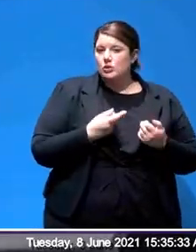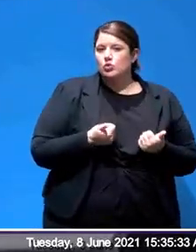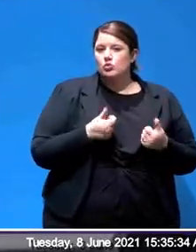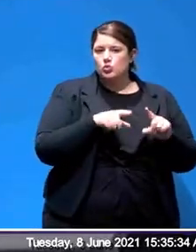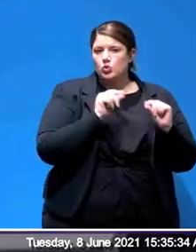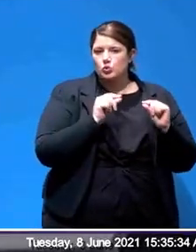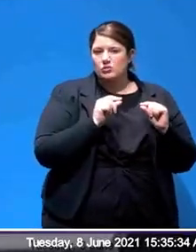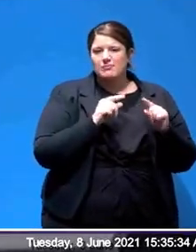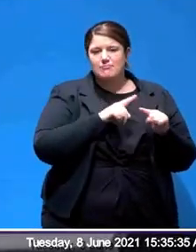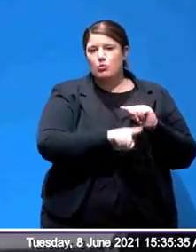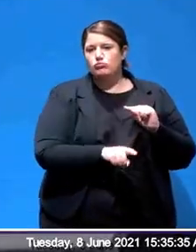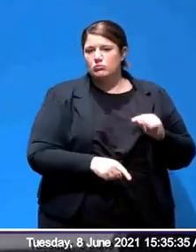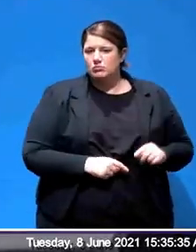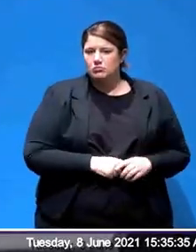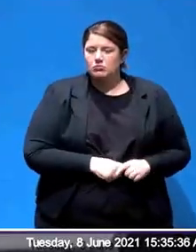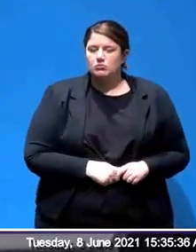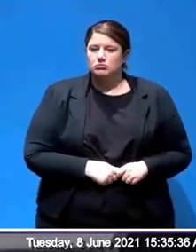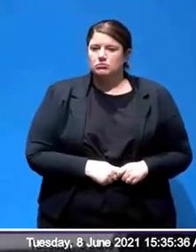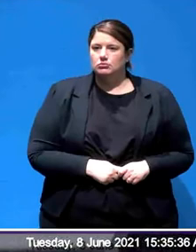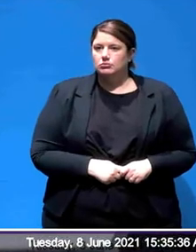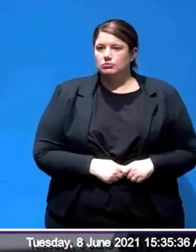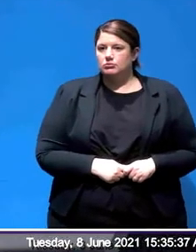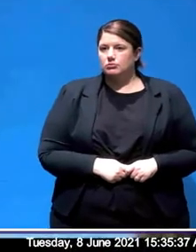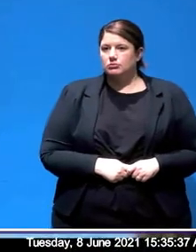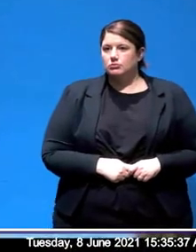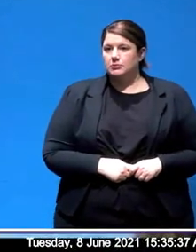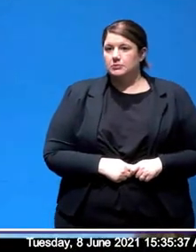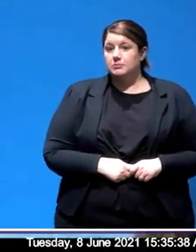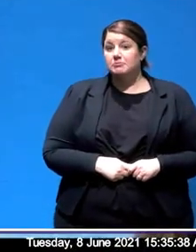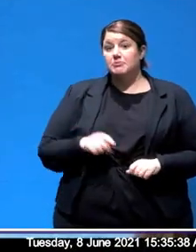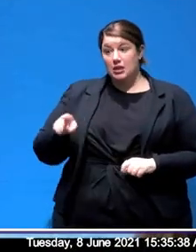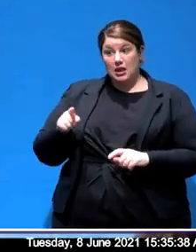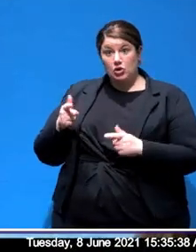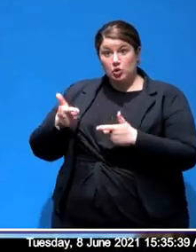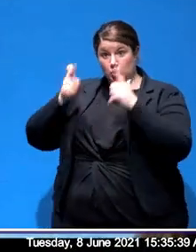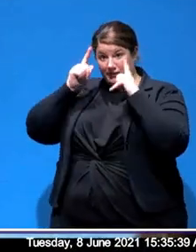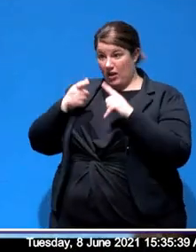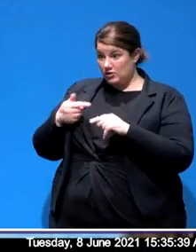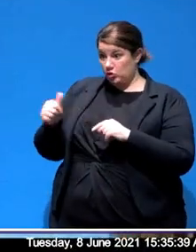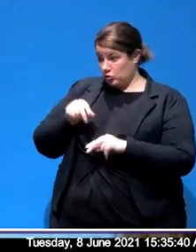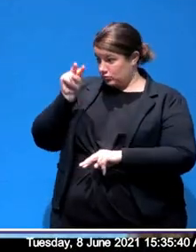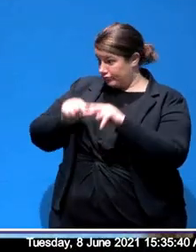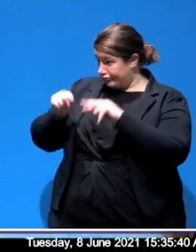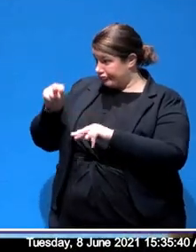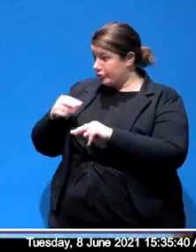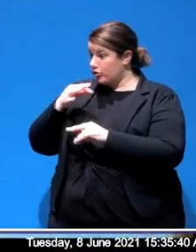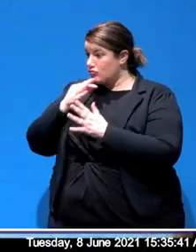every time, I would say. Were supervisors expected to review RiskMan and would they amend it if they saw fit?